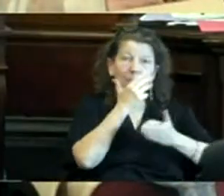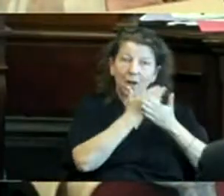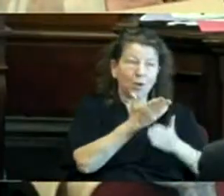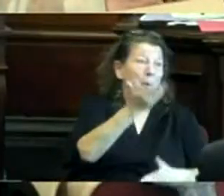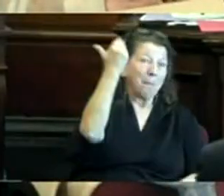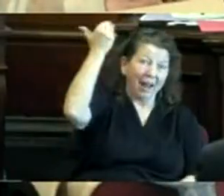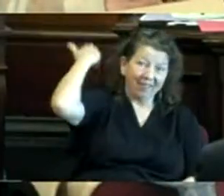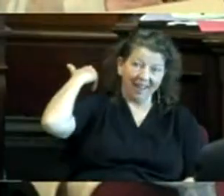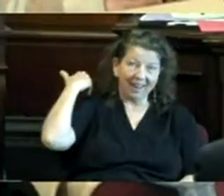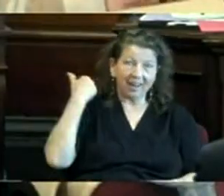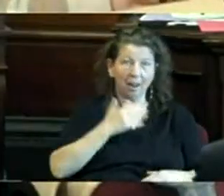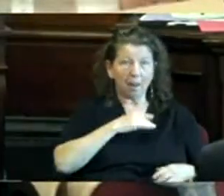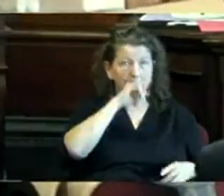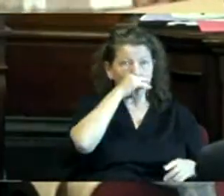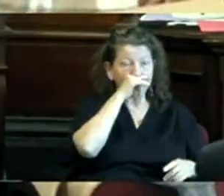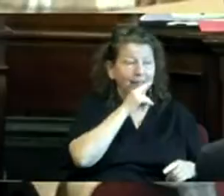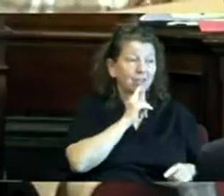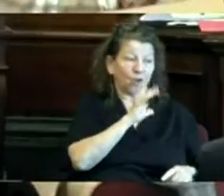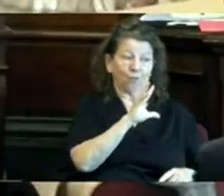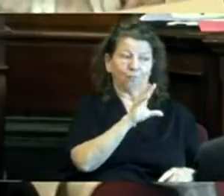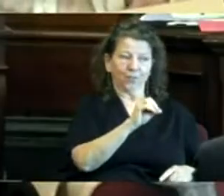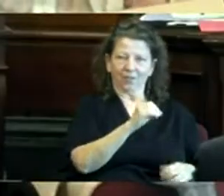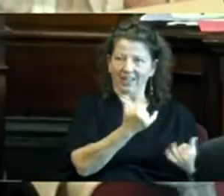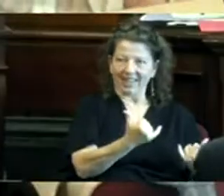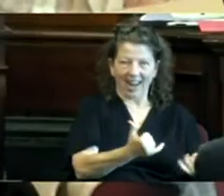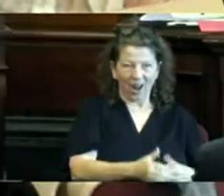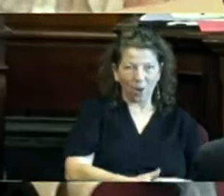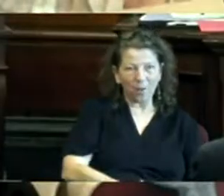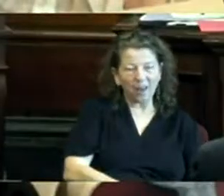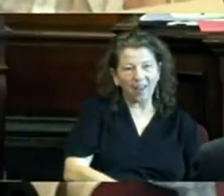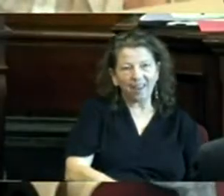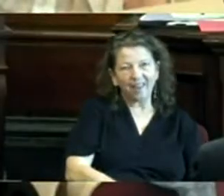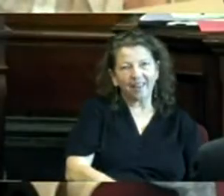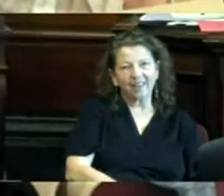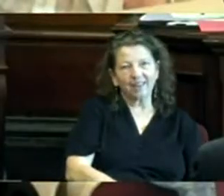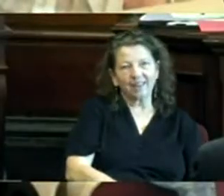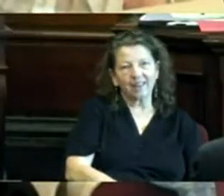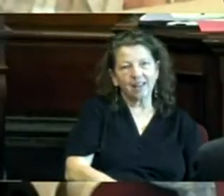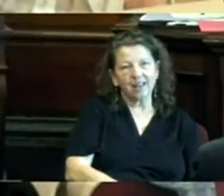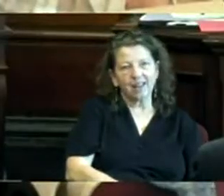I've had kids who have played on that field and it wasn't real